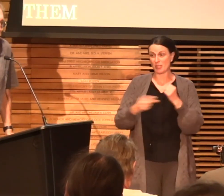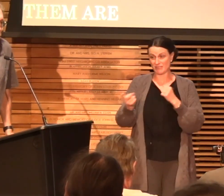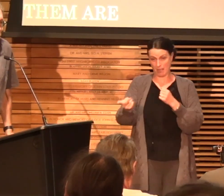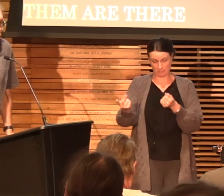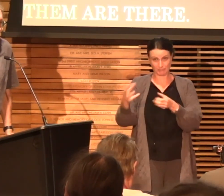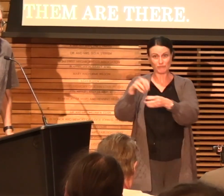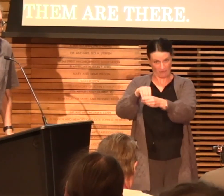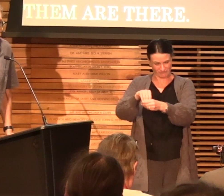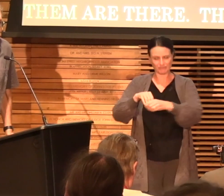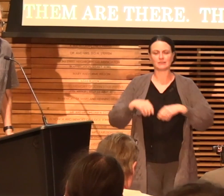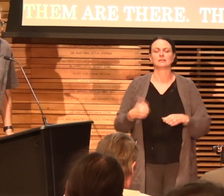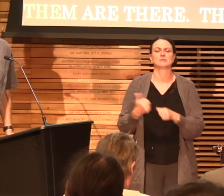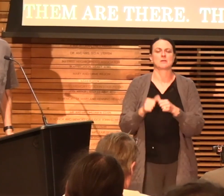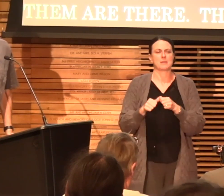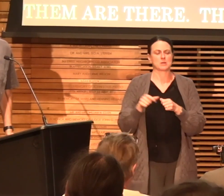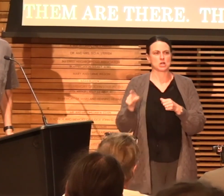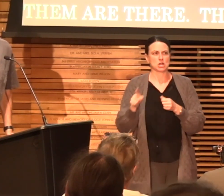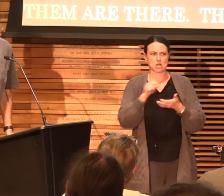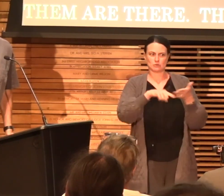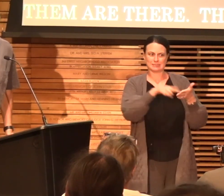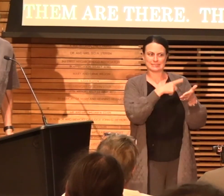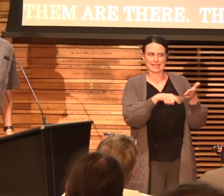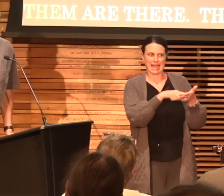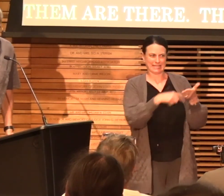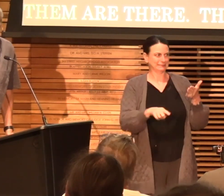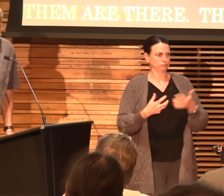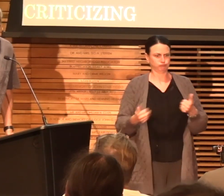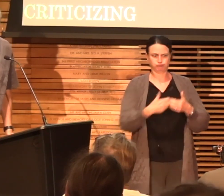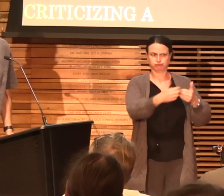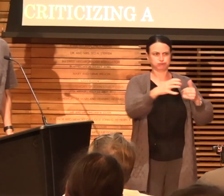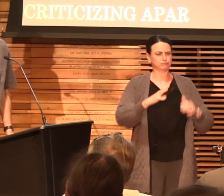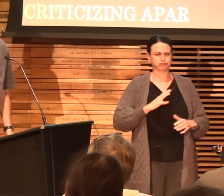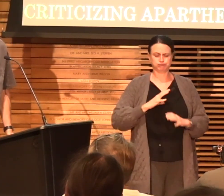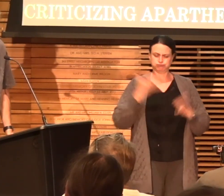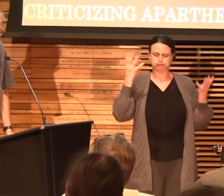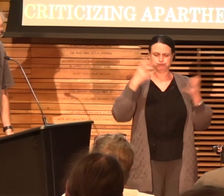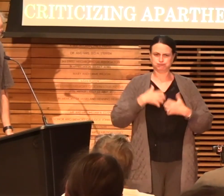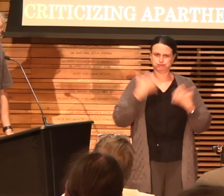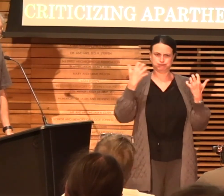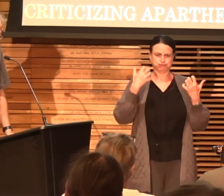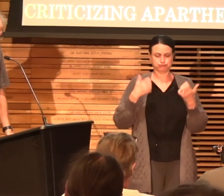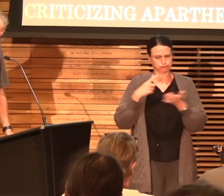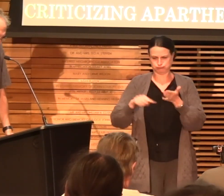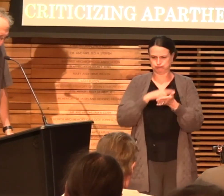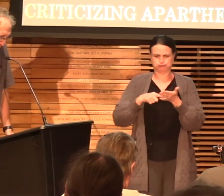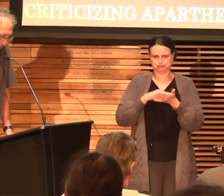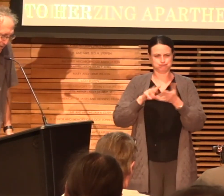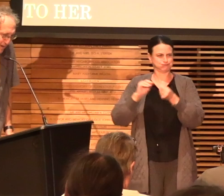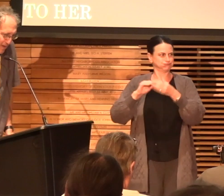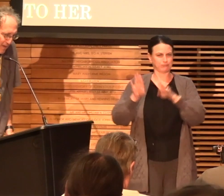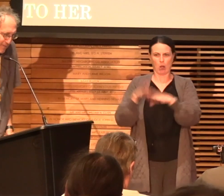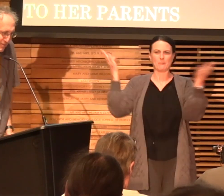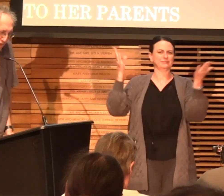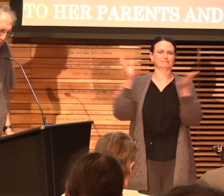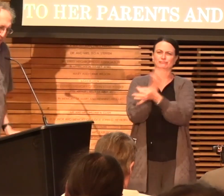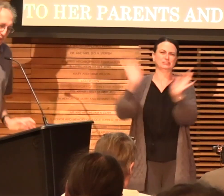They remember her criticizing apartheid passionately to her parents. And they talk about,